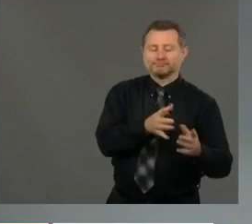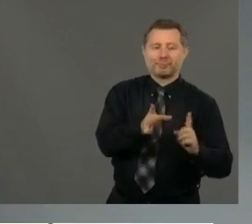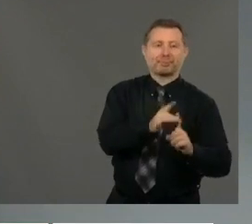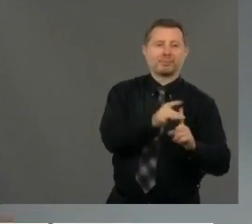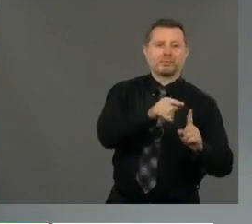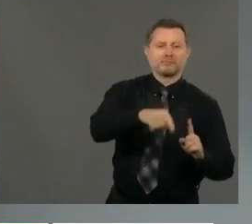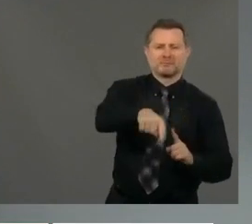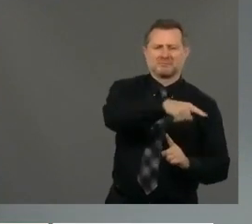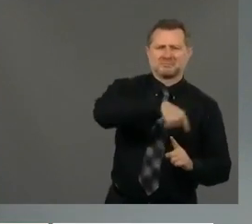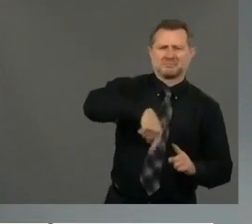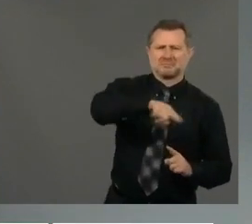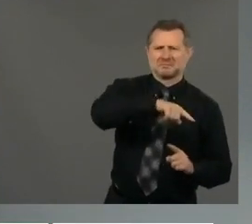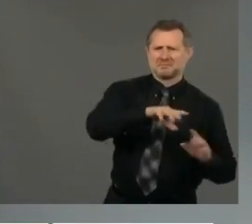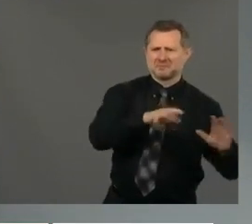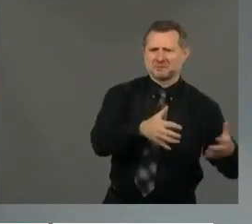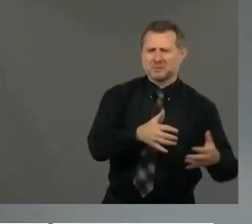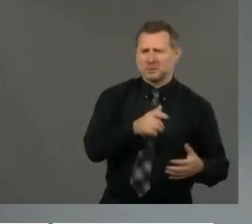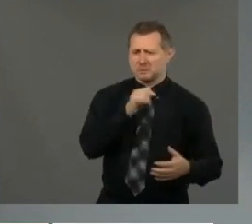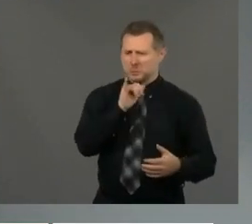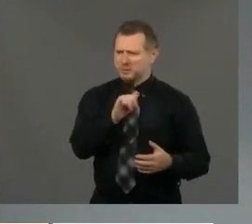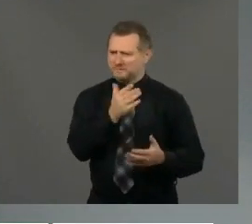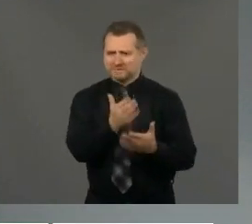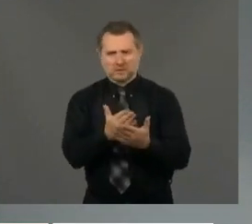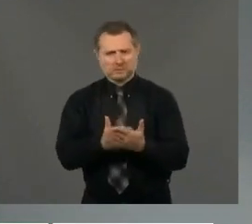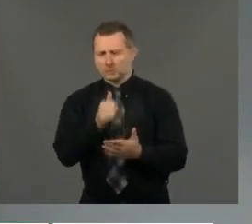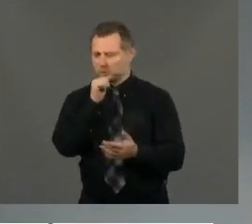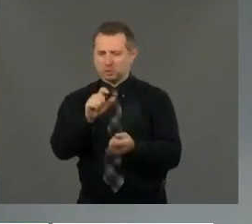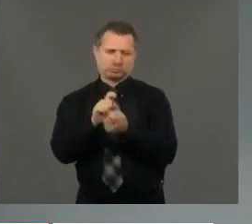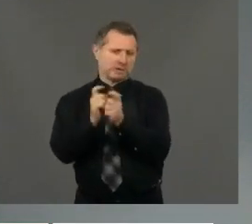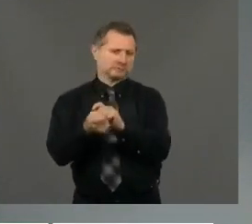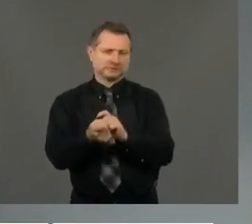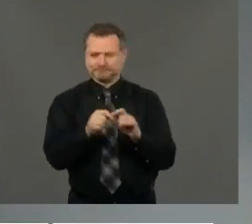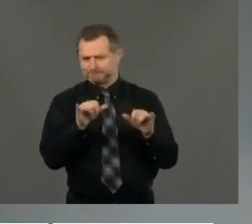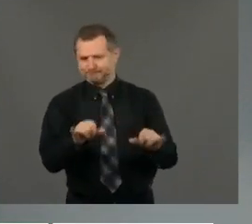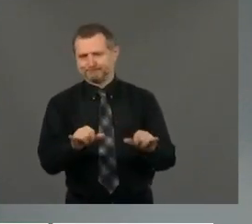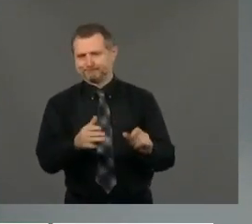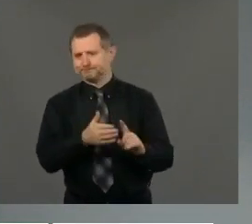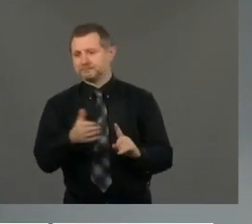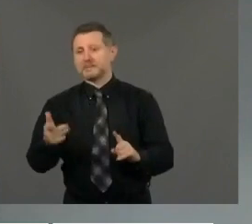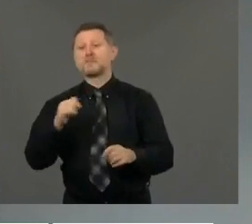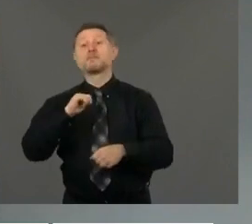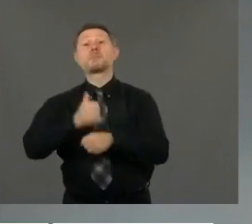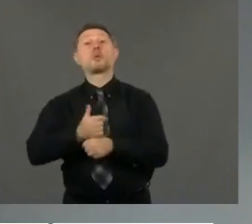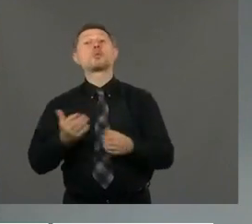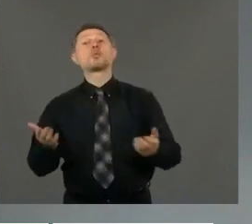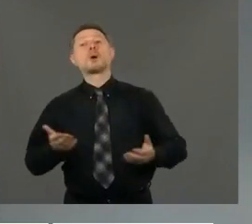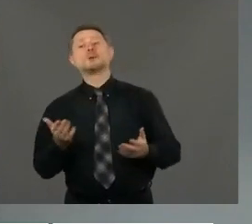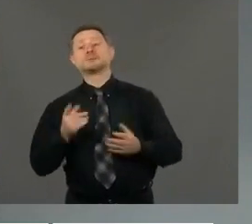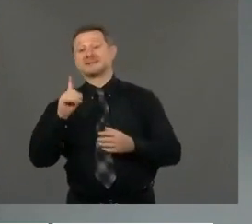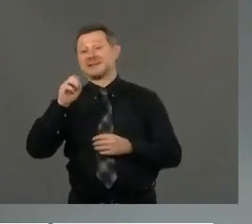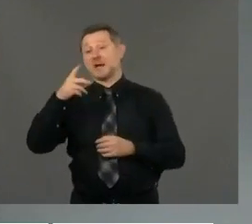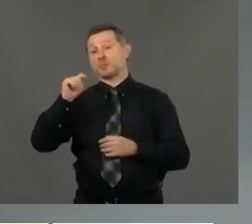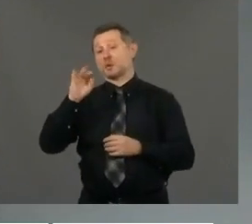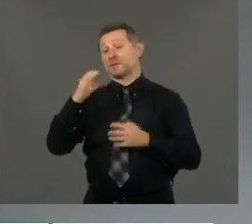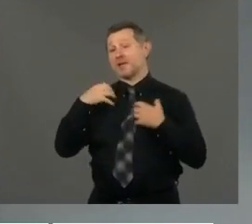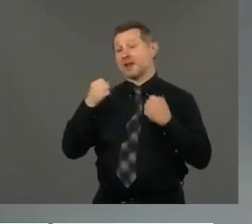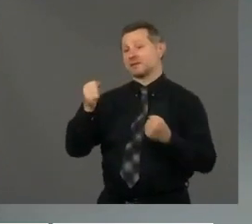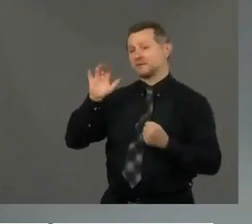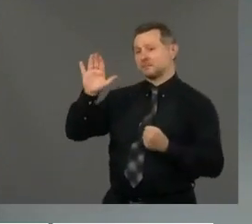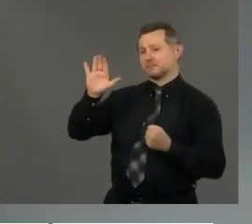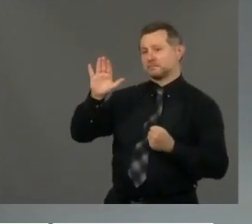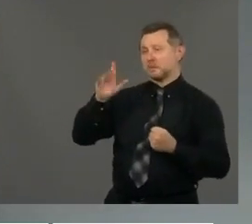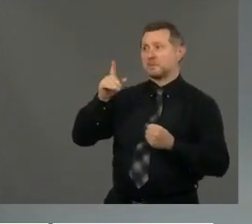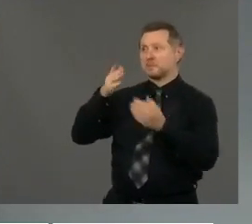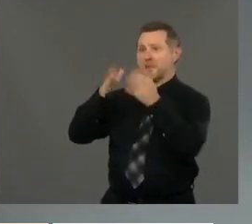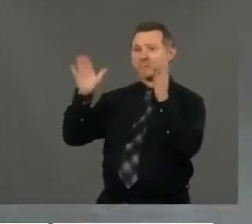HAPPENED BEFORE ANY COMMISSION